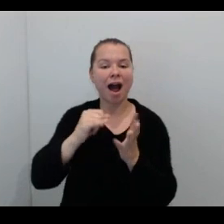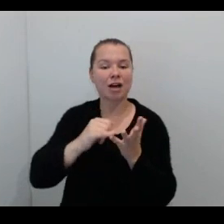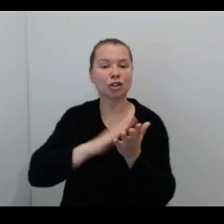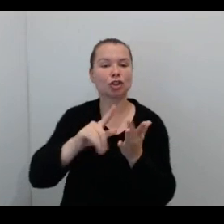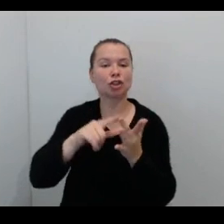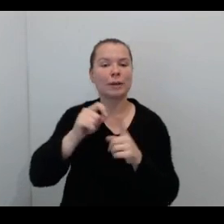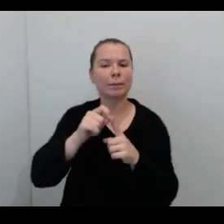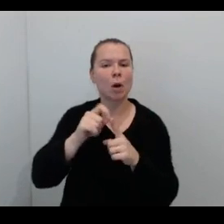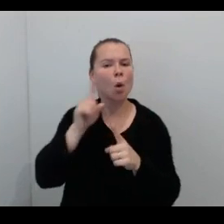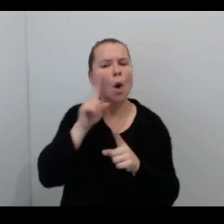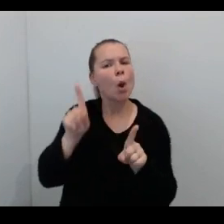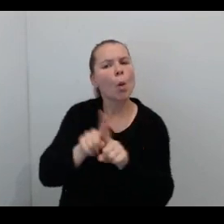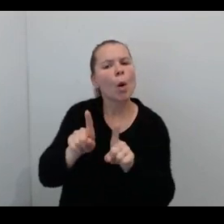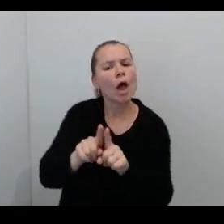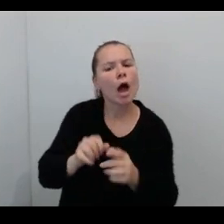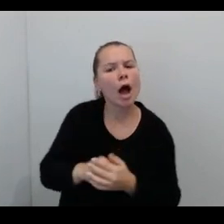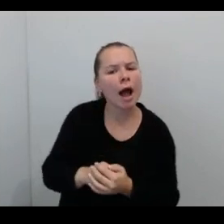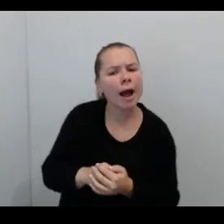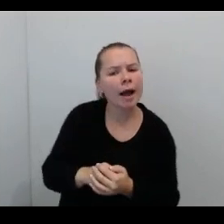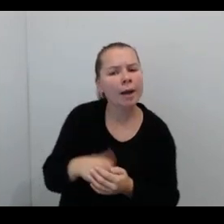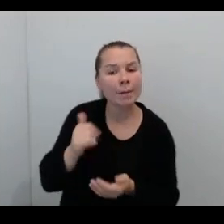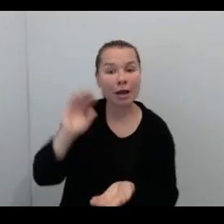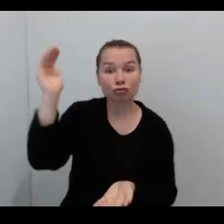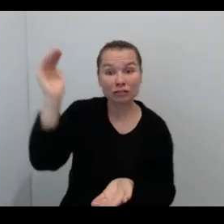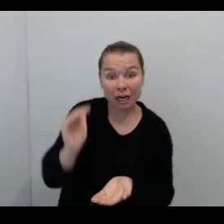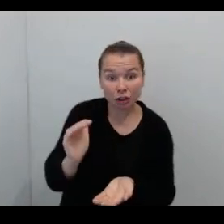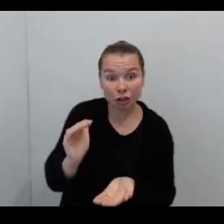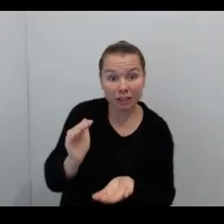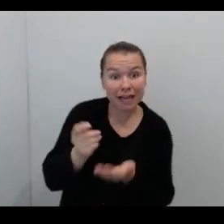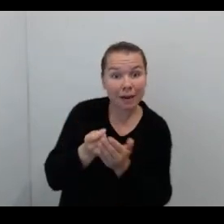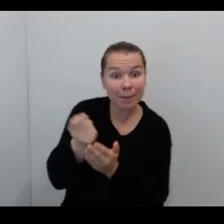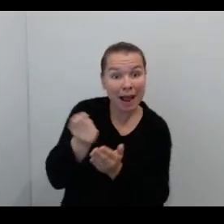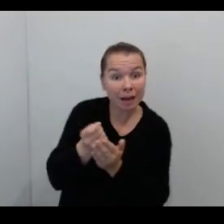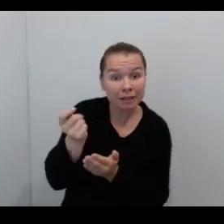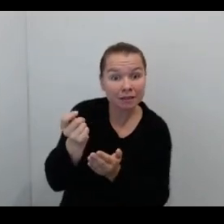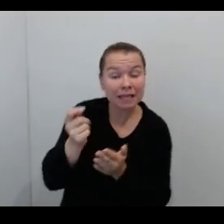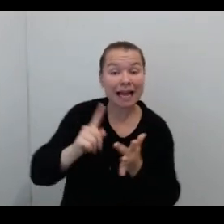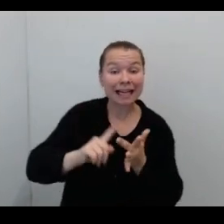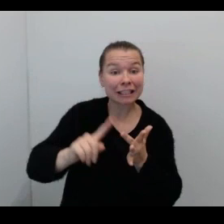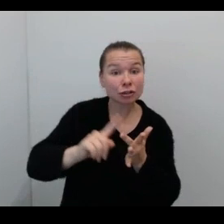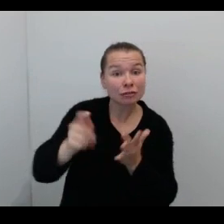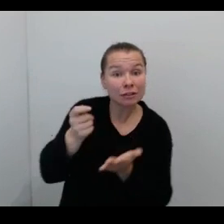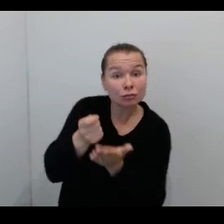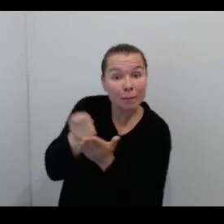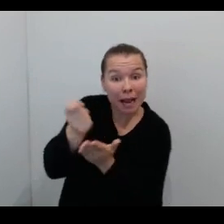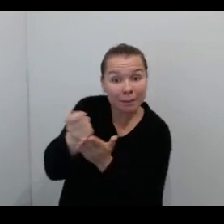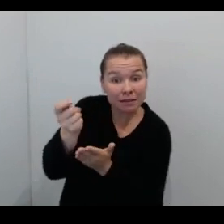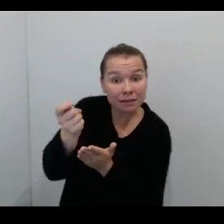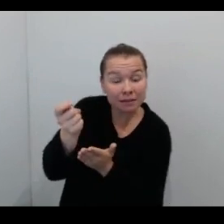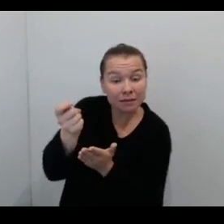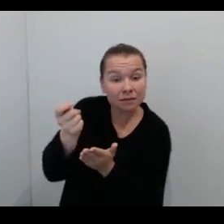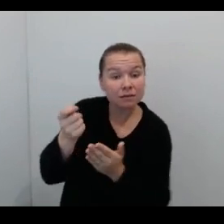A reduction in mortgage and interest repayments. Possibly a pause in making repayments.